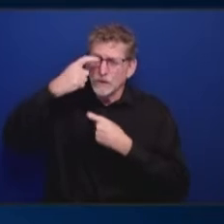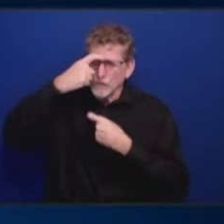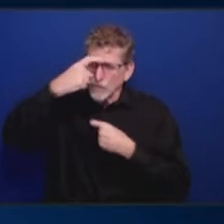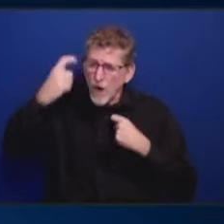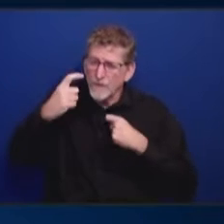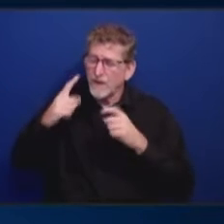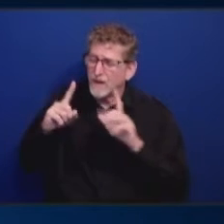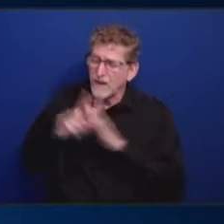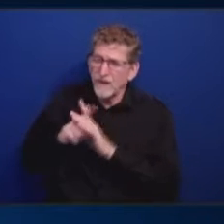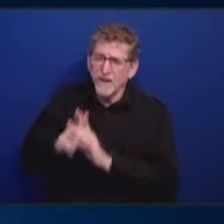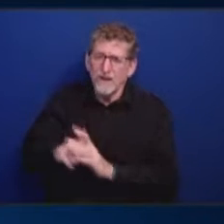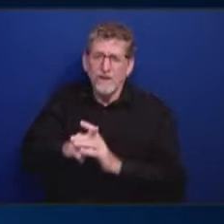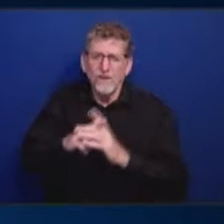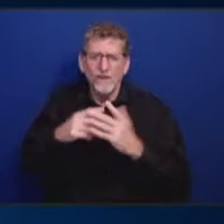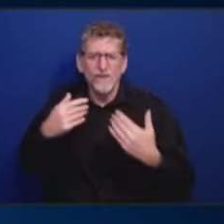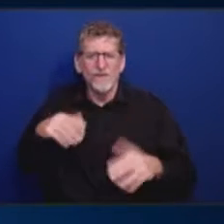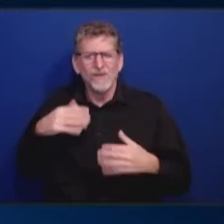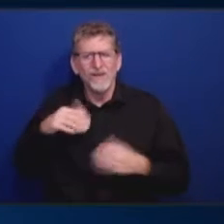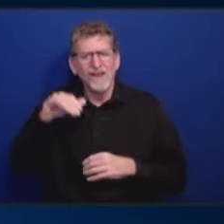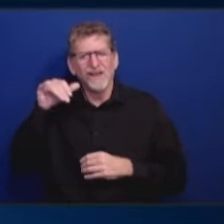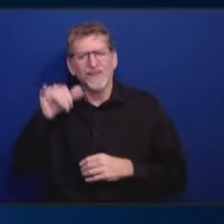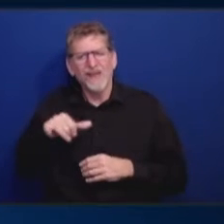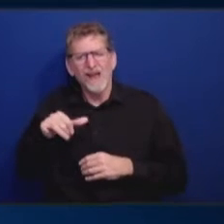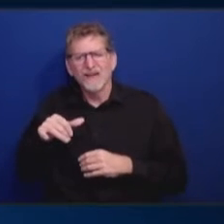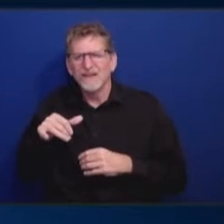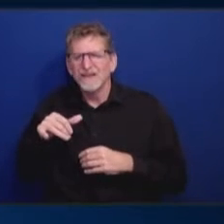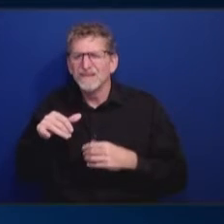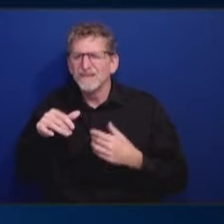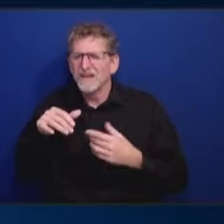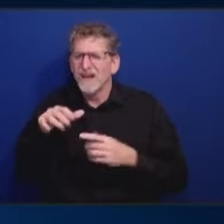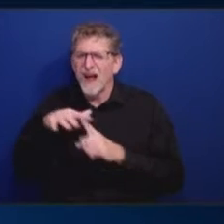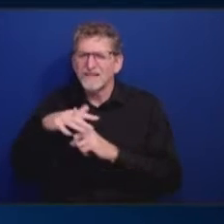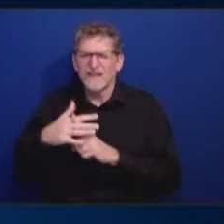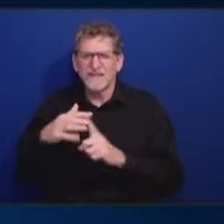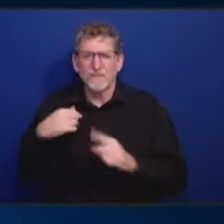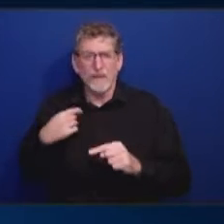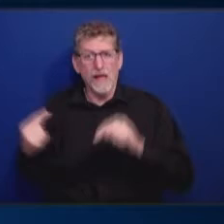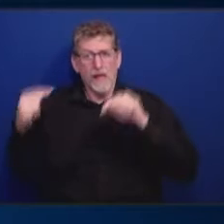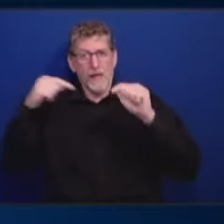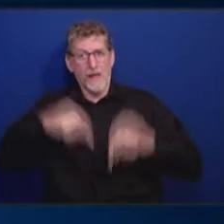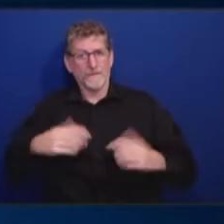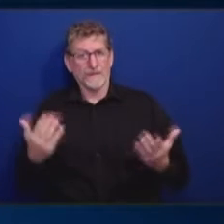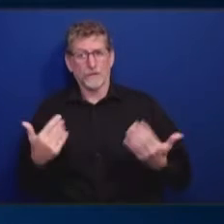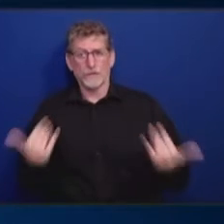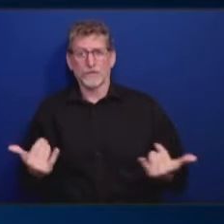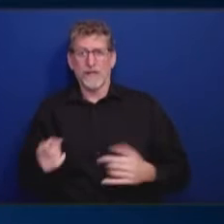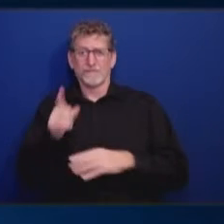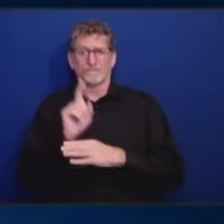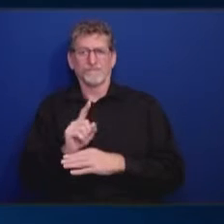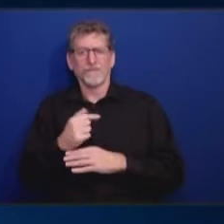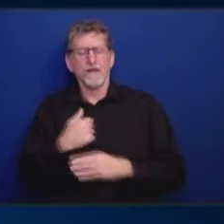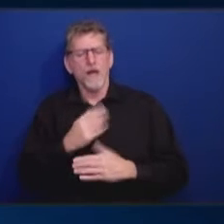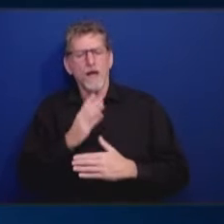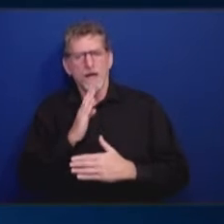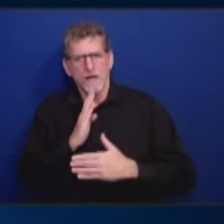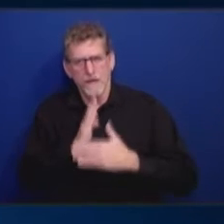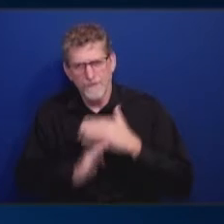A context of humility and, you know, wanting to be part of that solution, you know, with